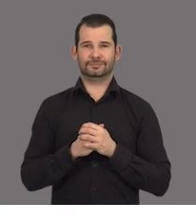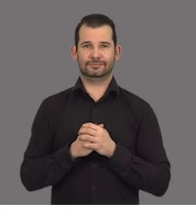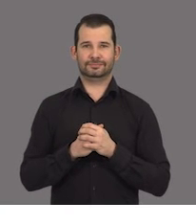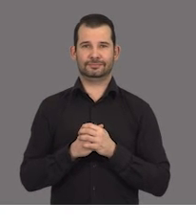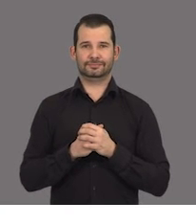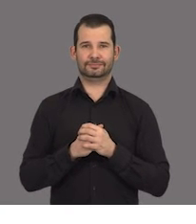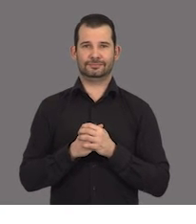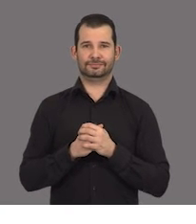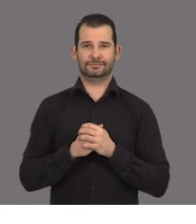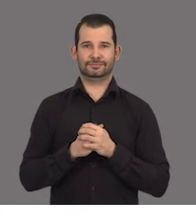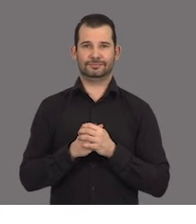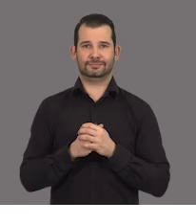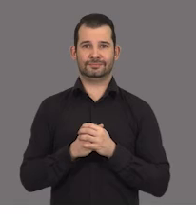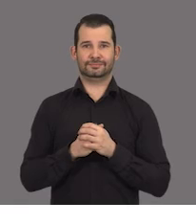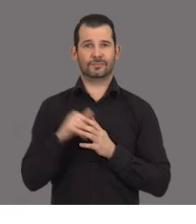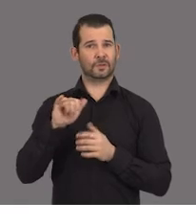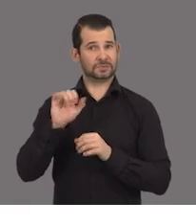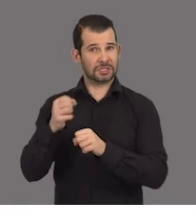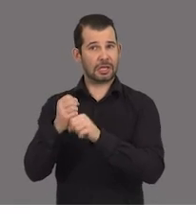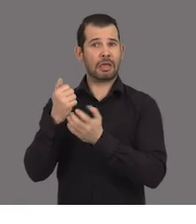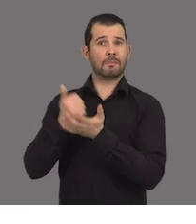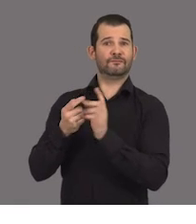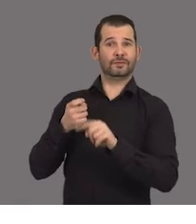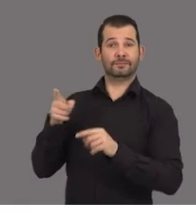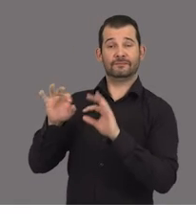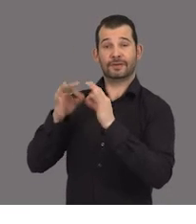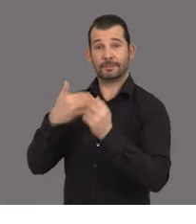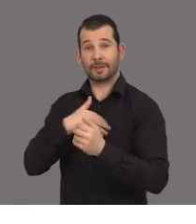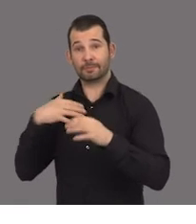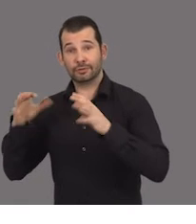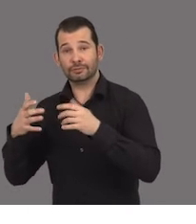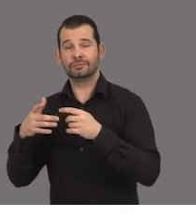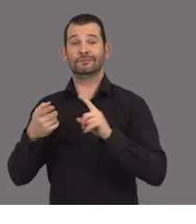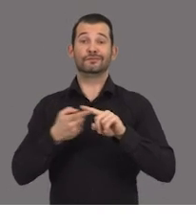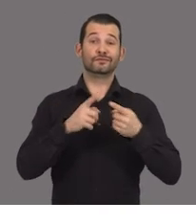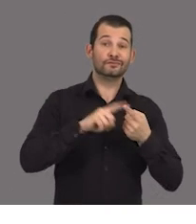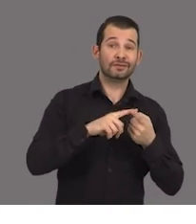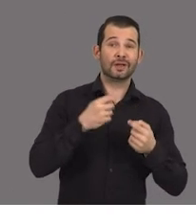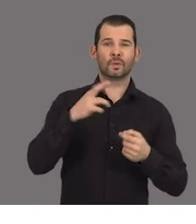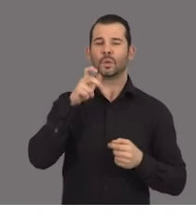You can also get help from a family member, a friend or a tax preparer.